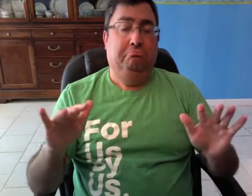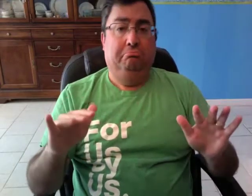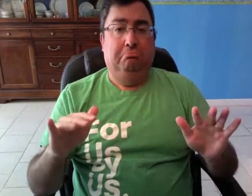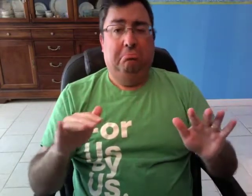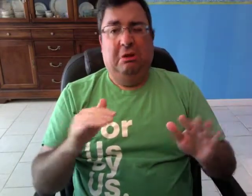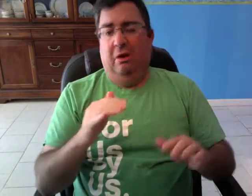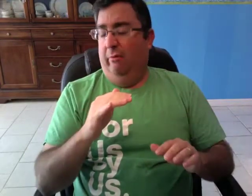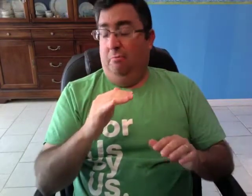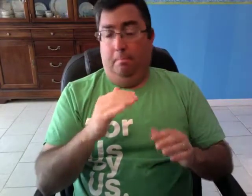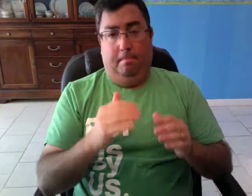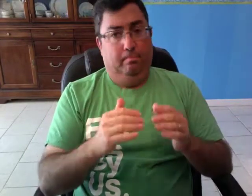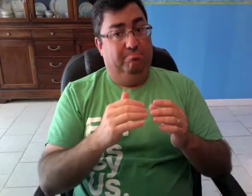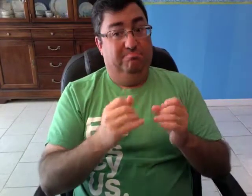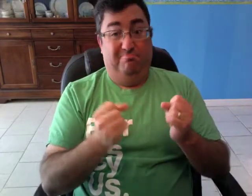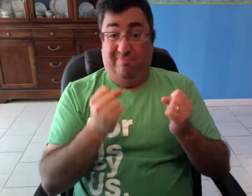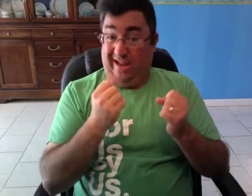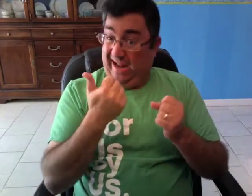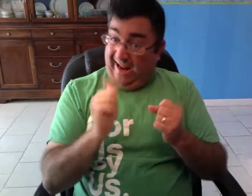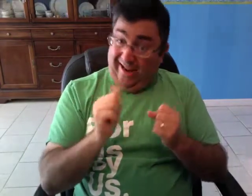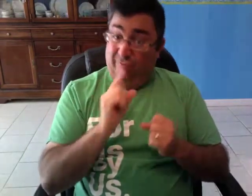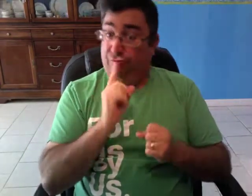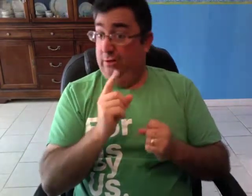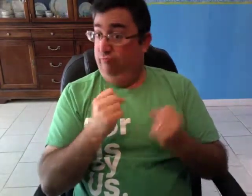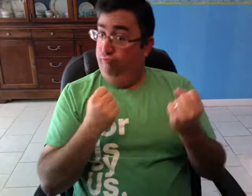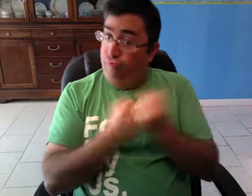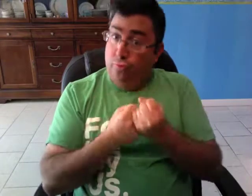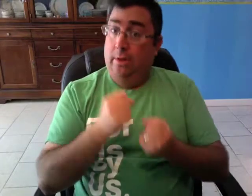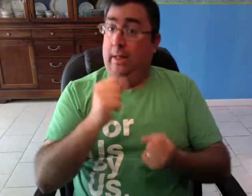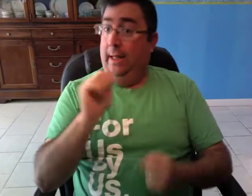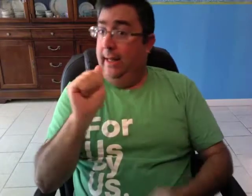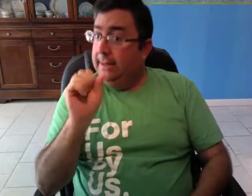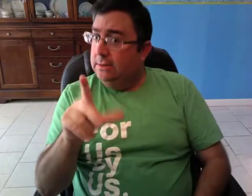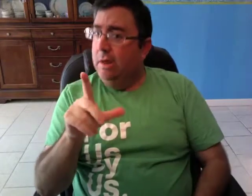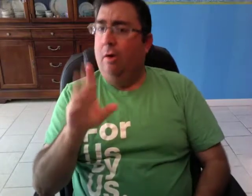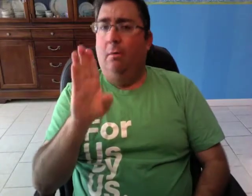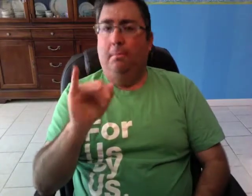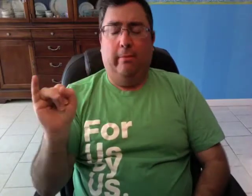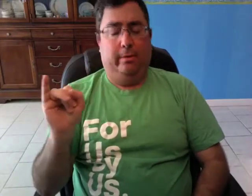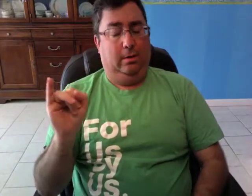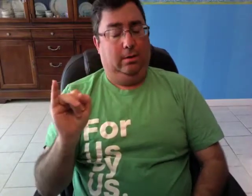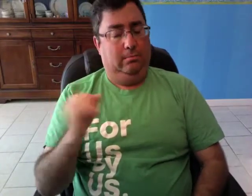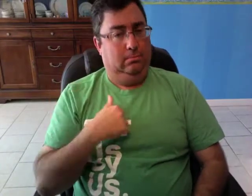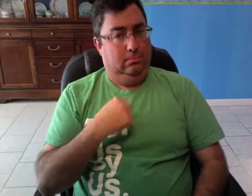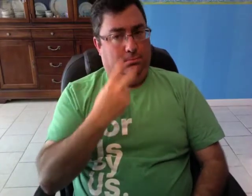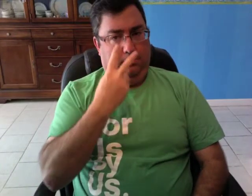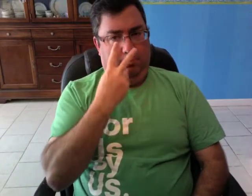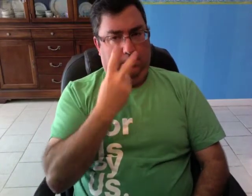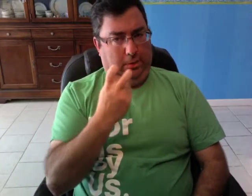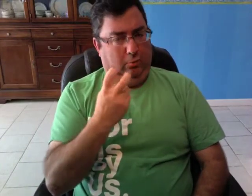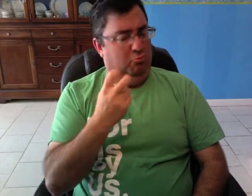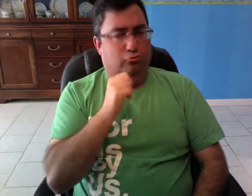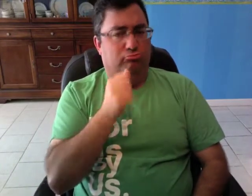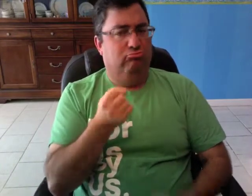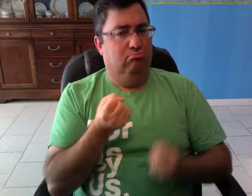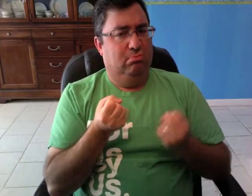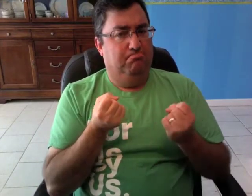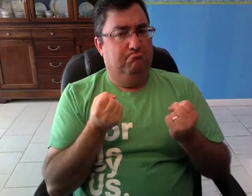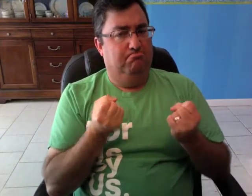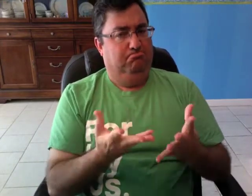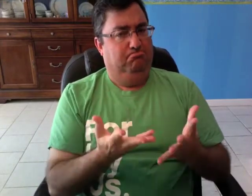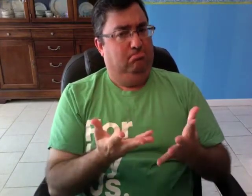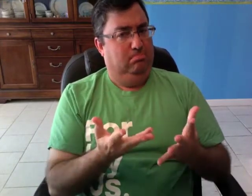Do any of them support ASL or Bilingual Education? I doubt there are very many.